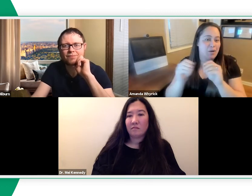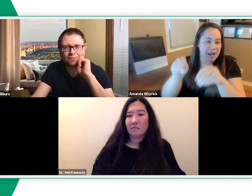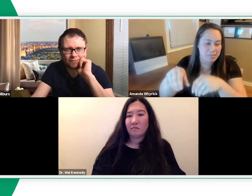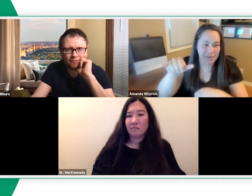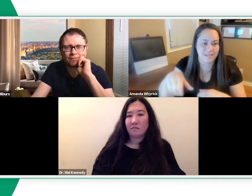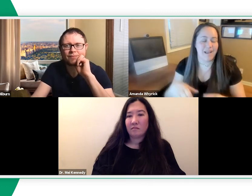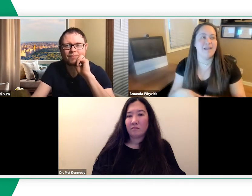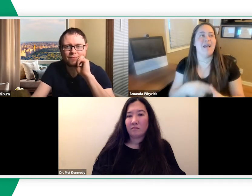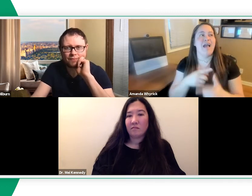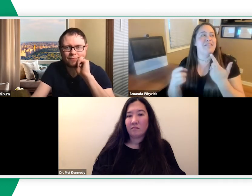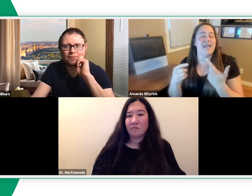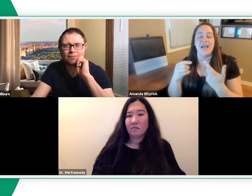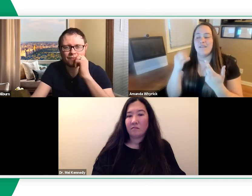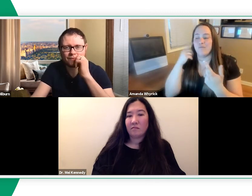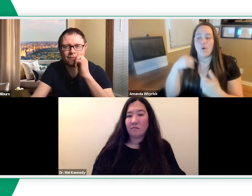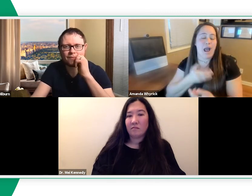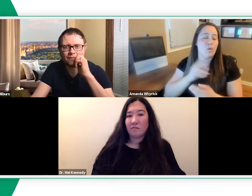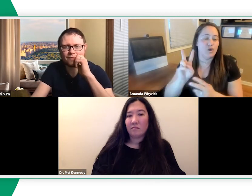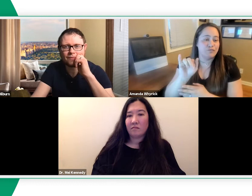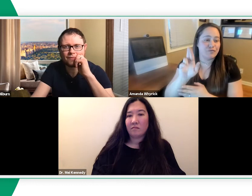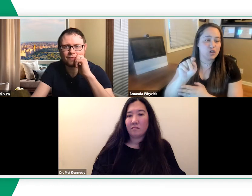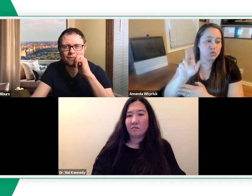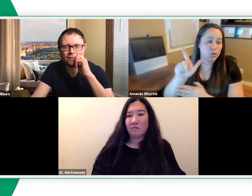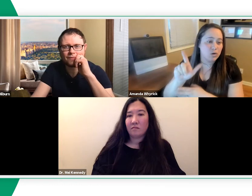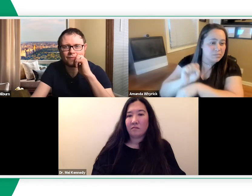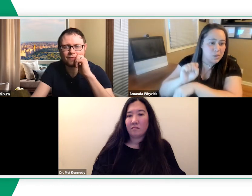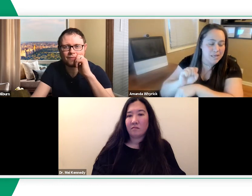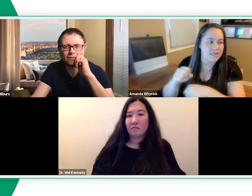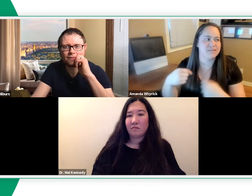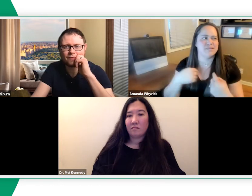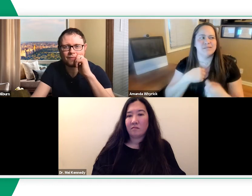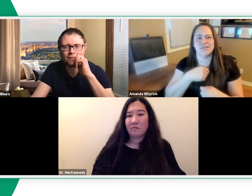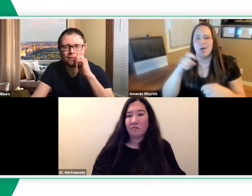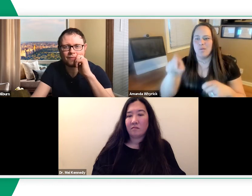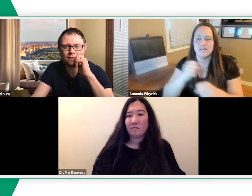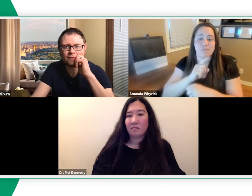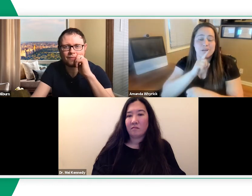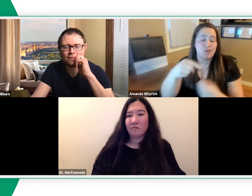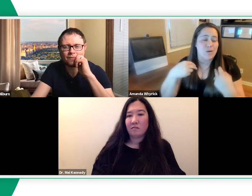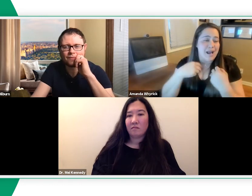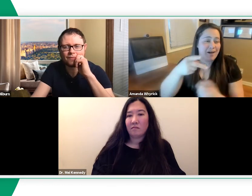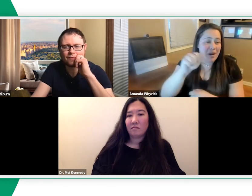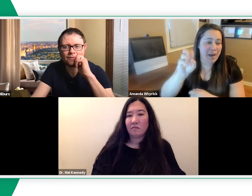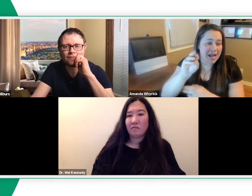and how to implement that. And then for our virtual employees, we need to make sure that